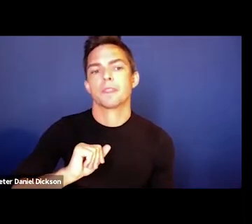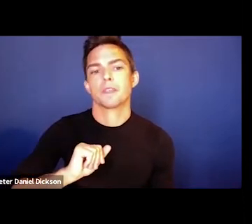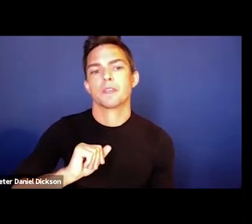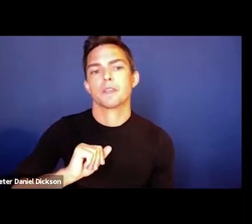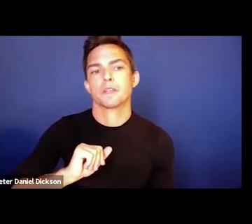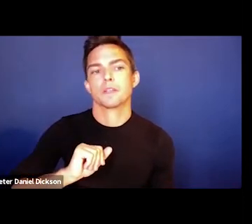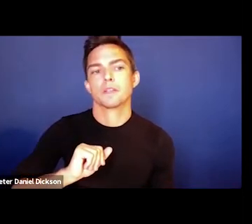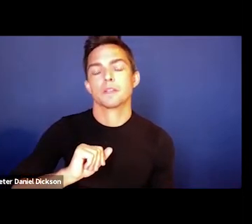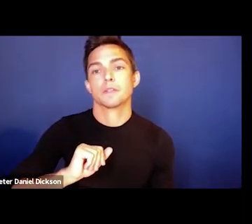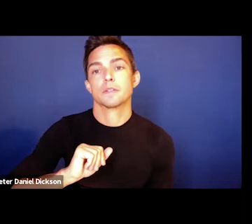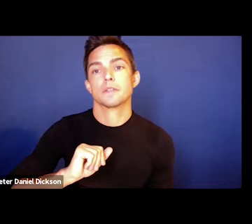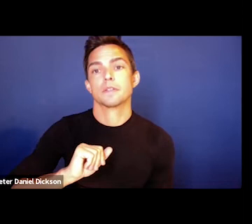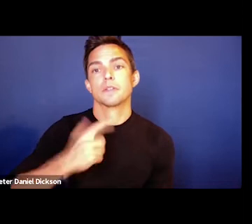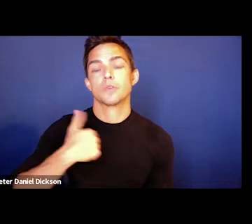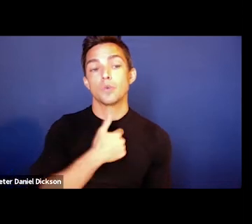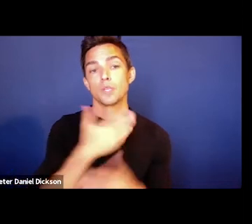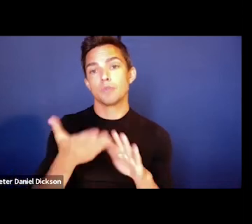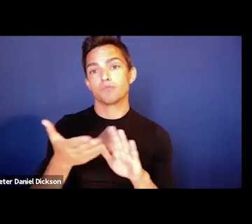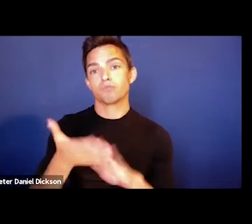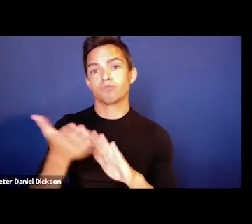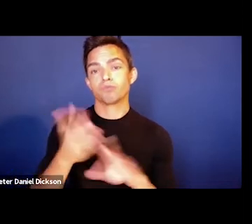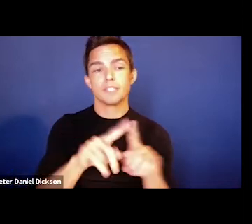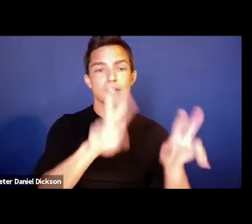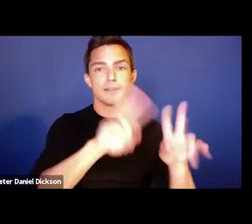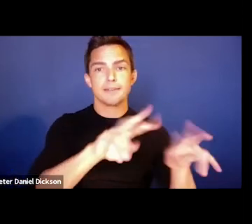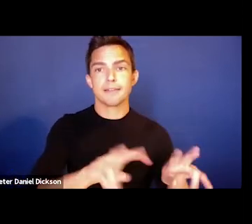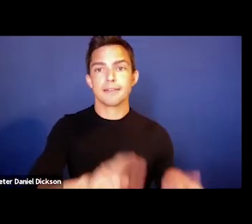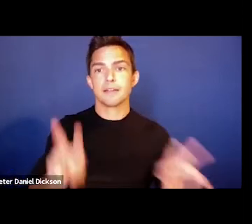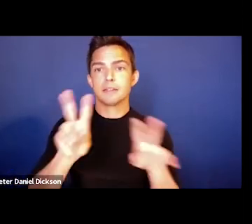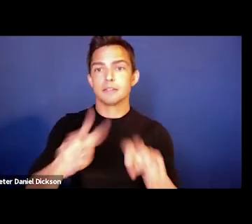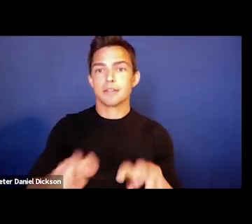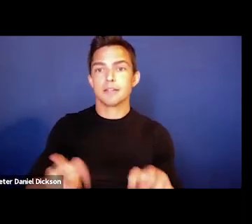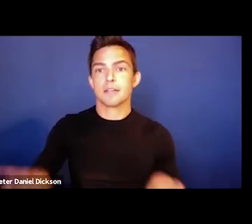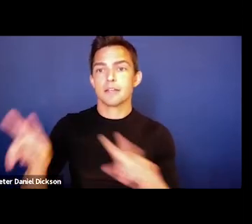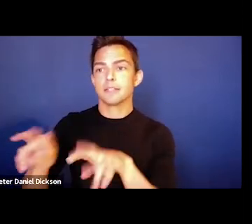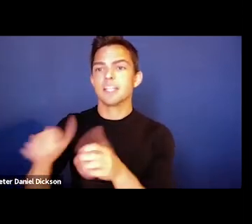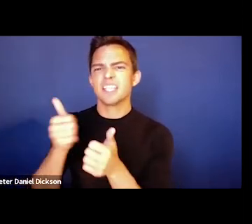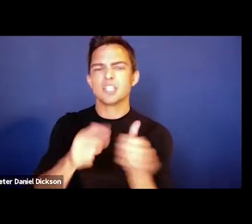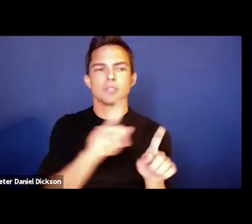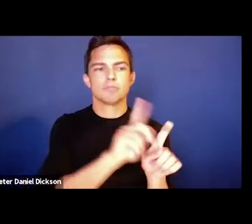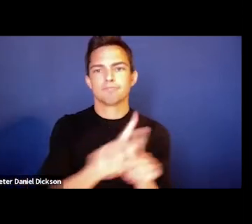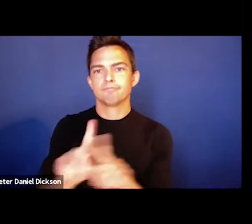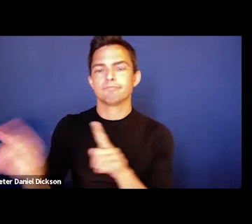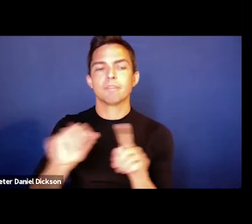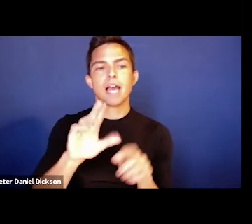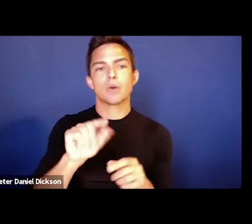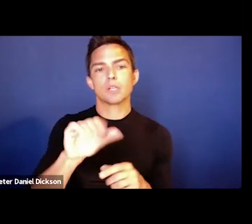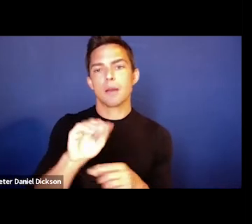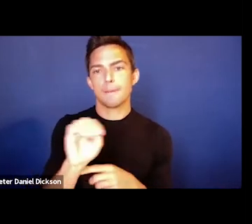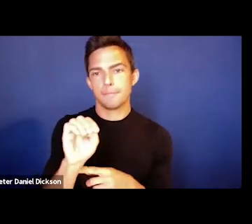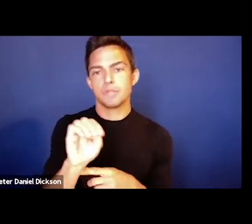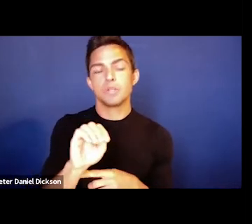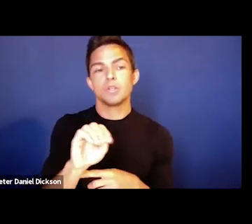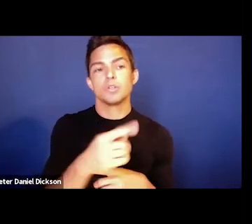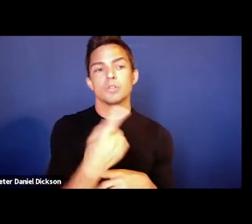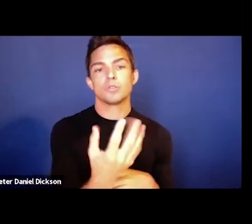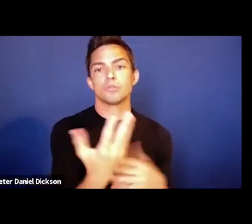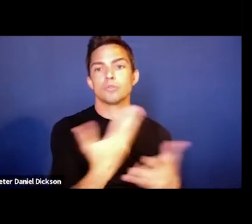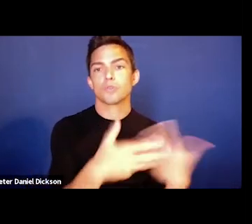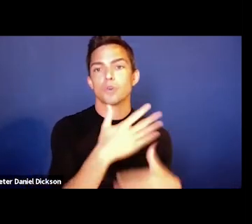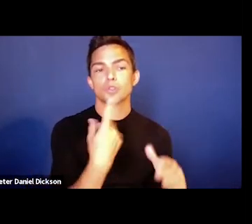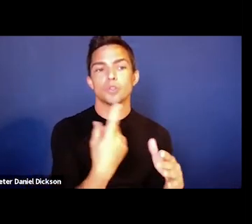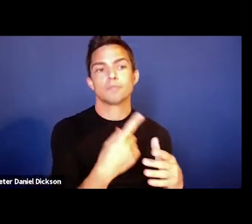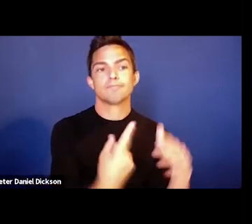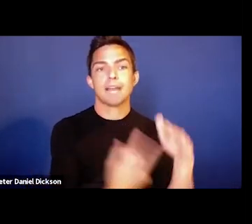We ran different analyses for each of the outcomes of social isolation and loneliness and I’m going